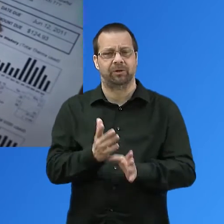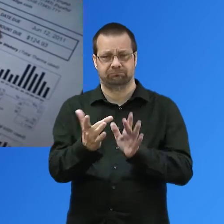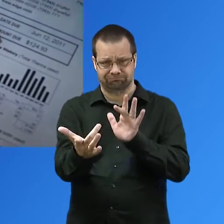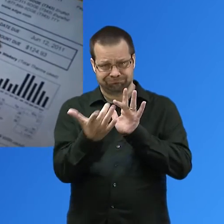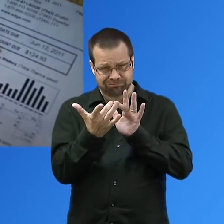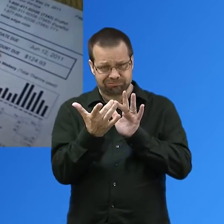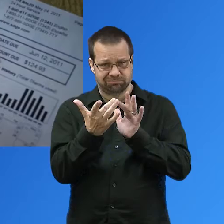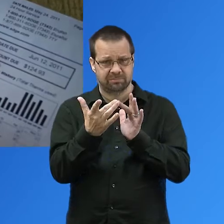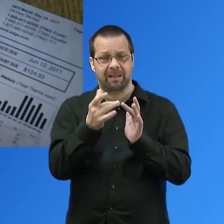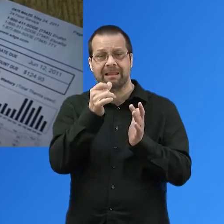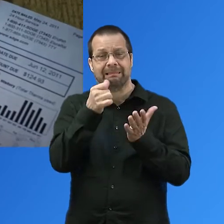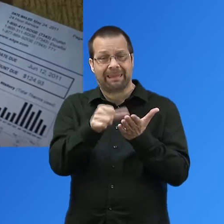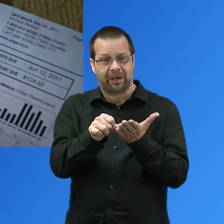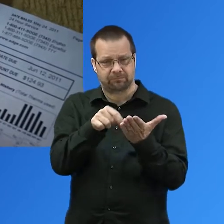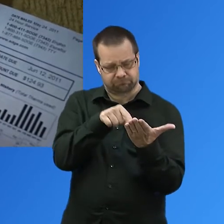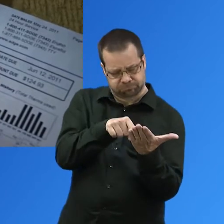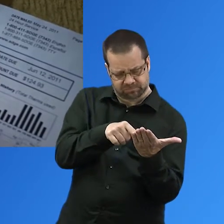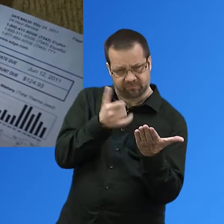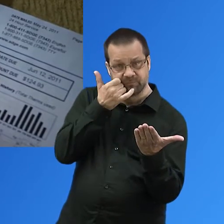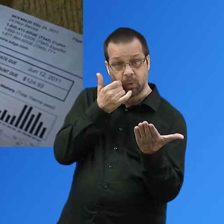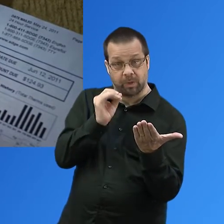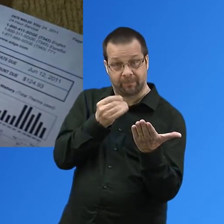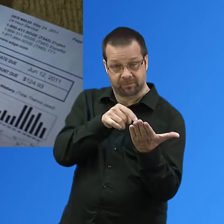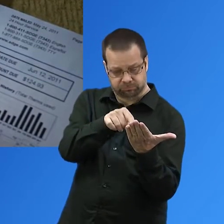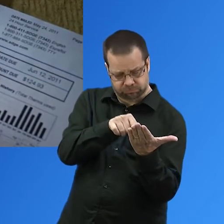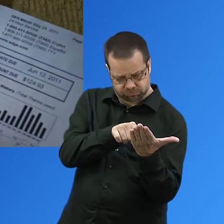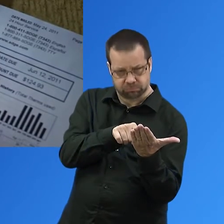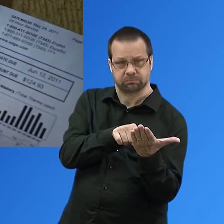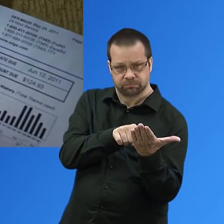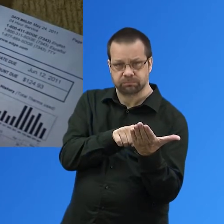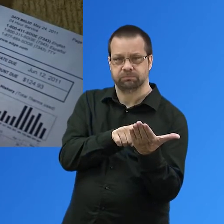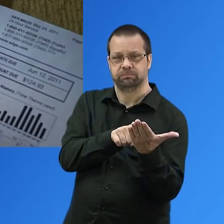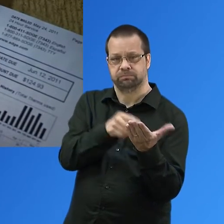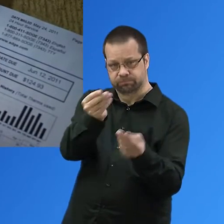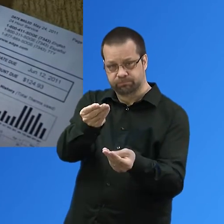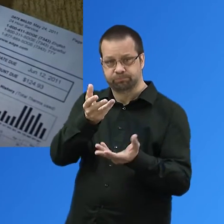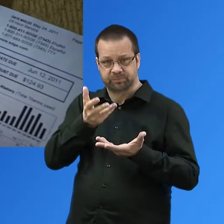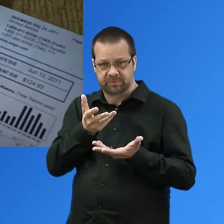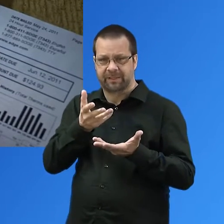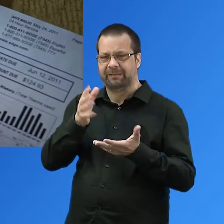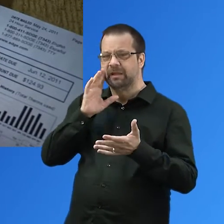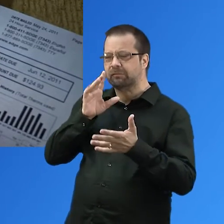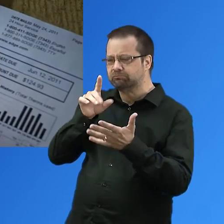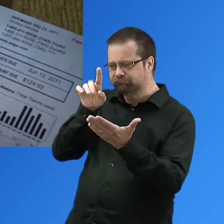You'll find their contact information on the planned outage notification letter you received from SDG&E.